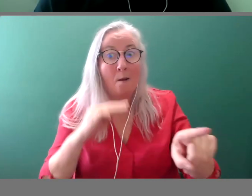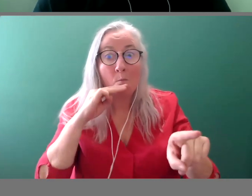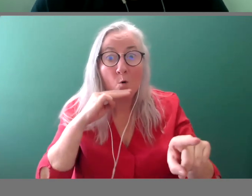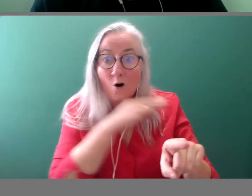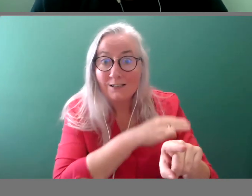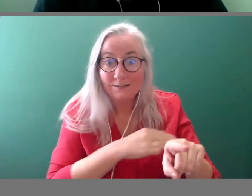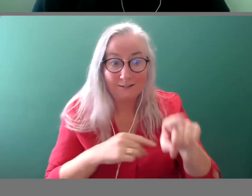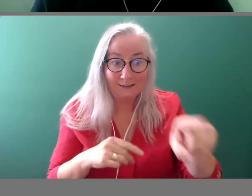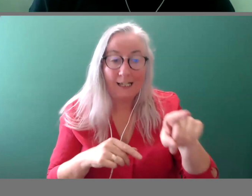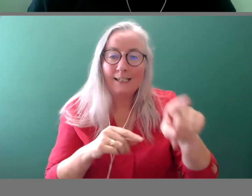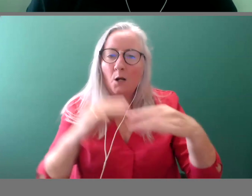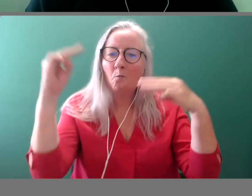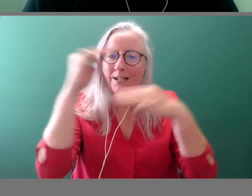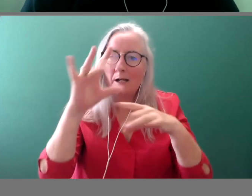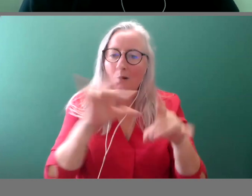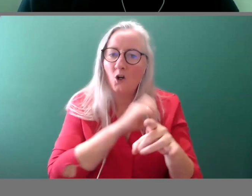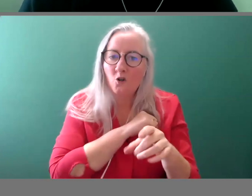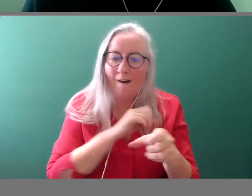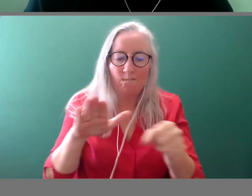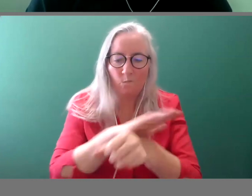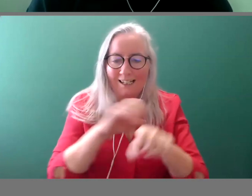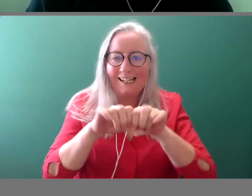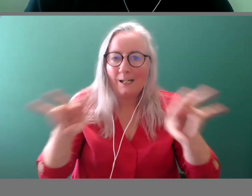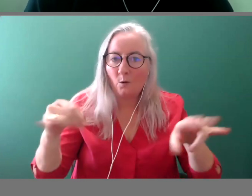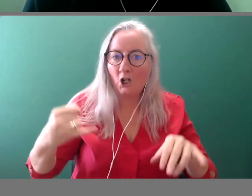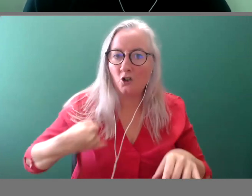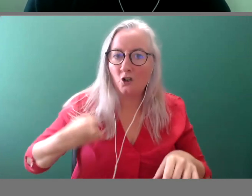protecting and ensuring the full and equalenjoyment of all human rights and